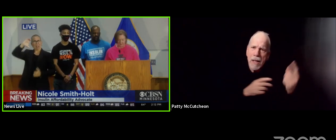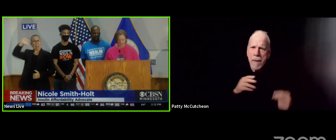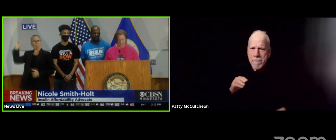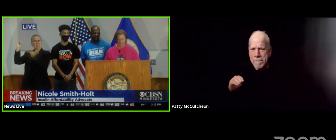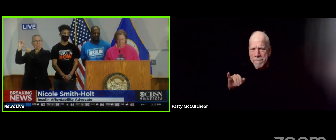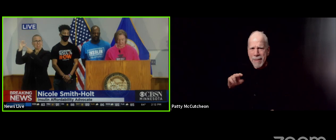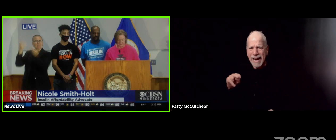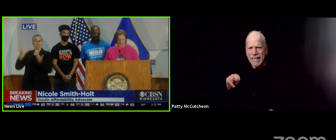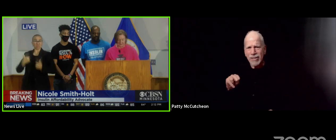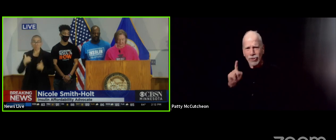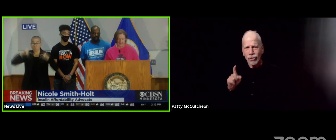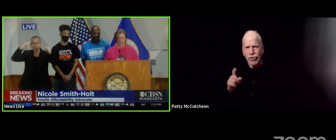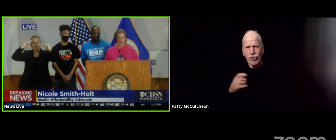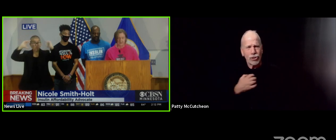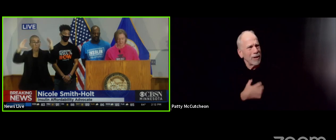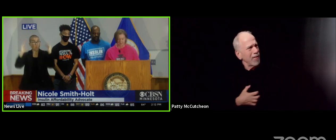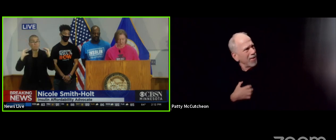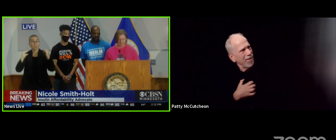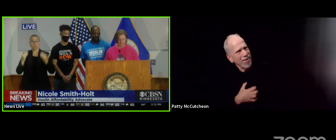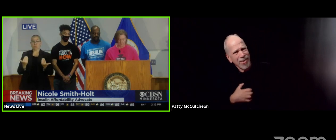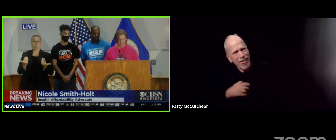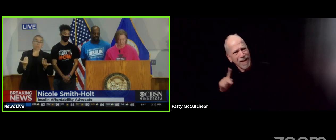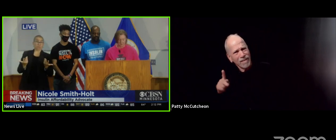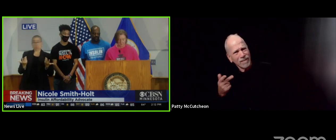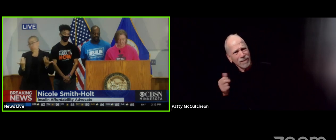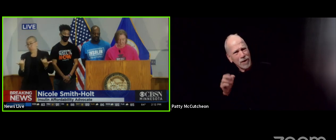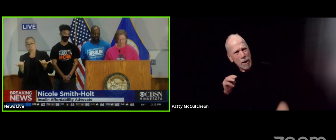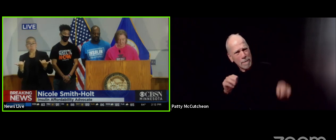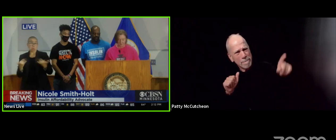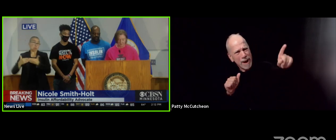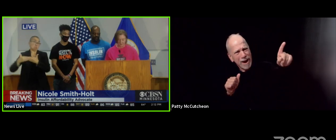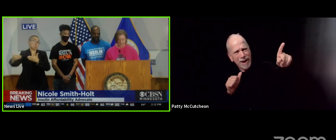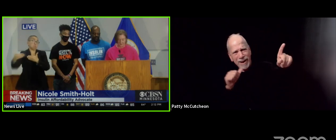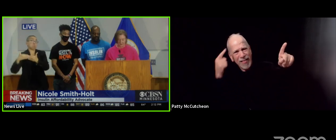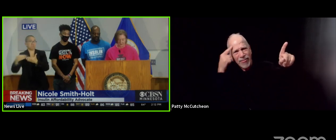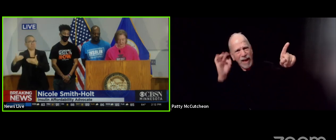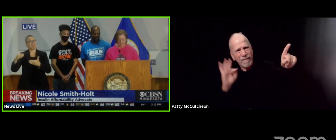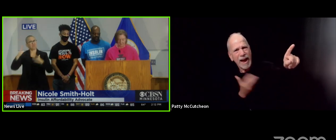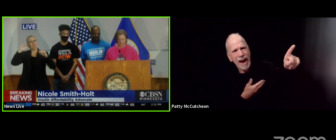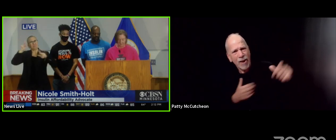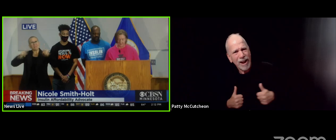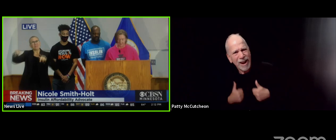THE DAY, PEOPLE IN NEED CAN ACCESS THE PROGRAM. PEOPLE WHO ARE AT RISK OF DYING ARE ABLE TO